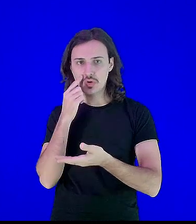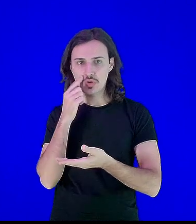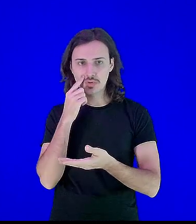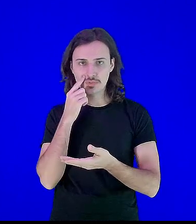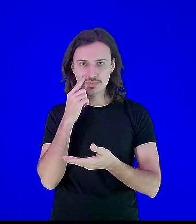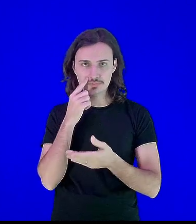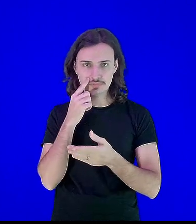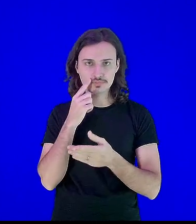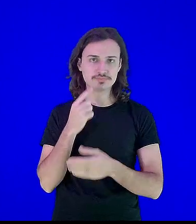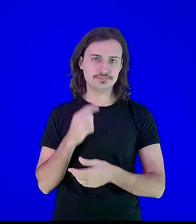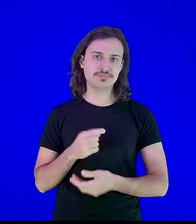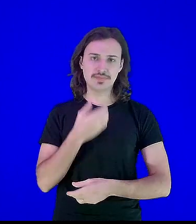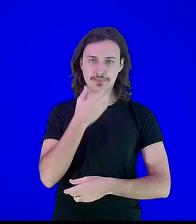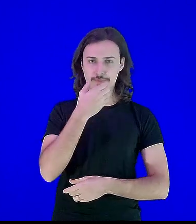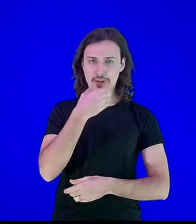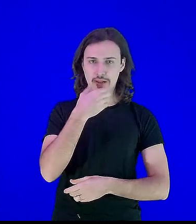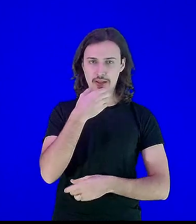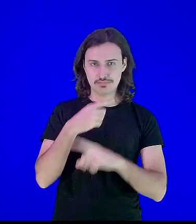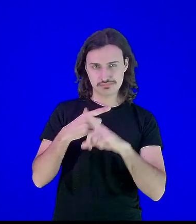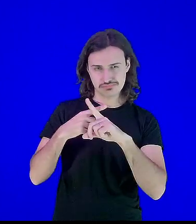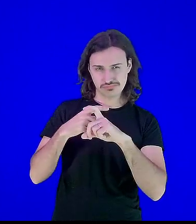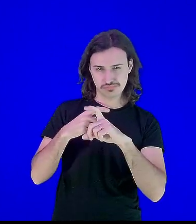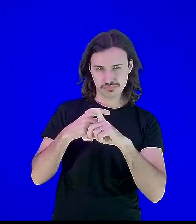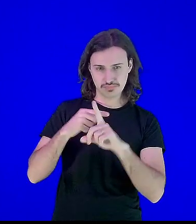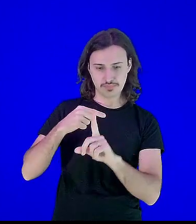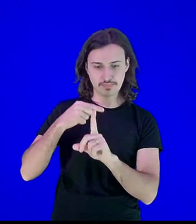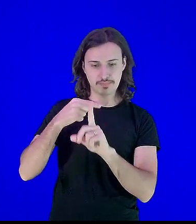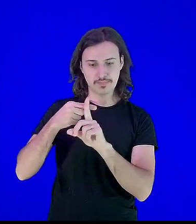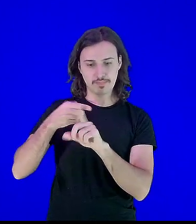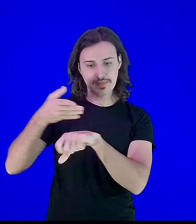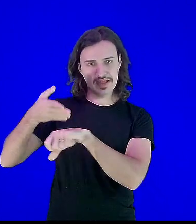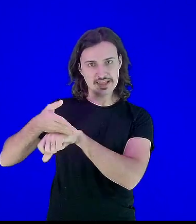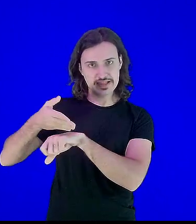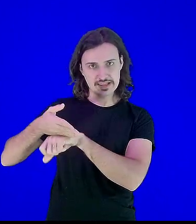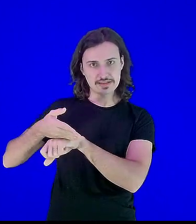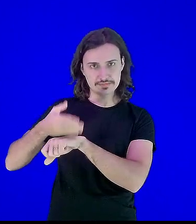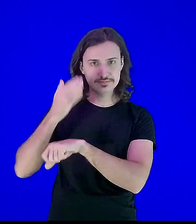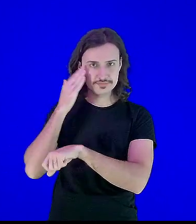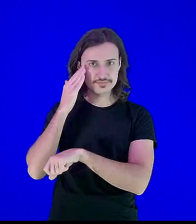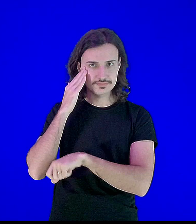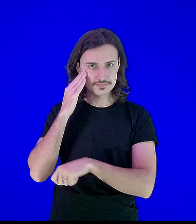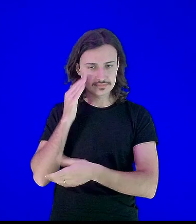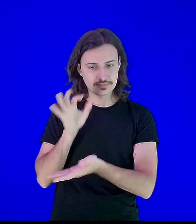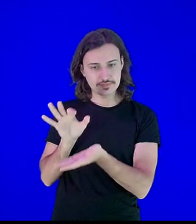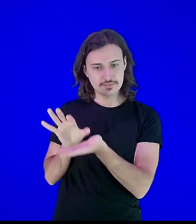so, I'm going to click on the page and I'm going to hit "command" and "return"